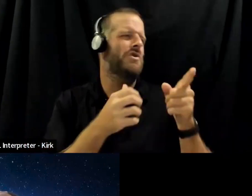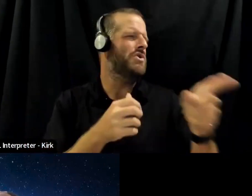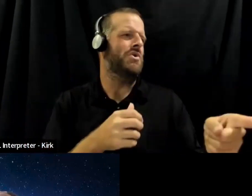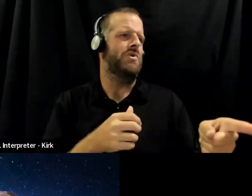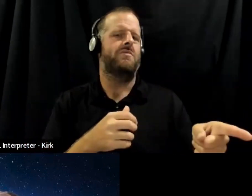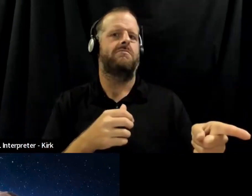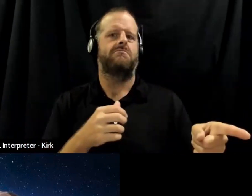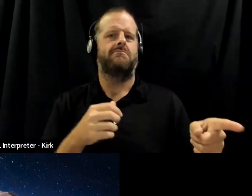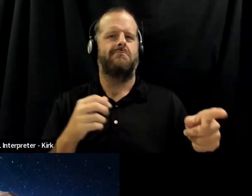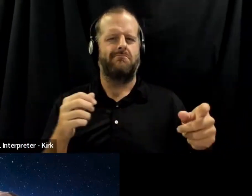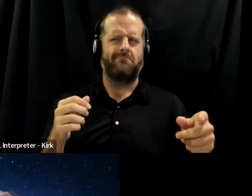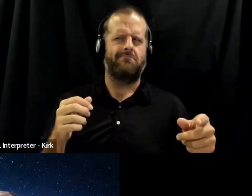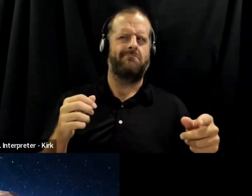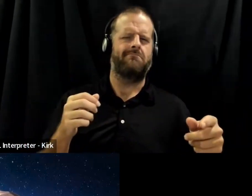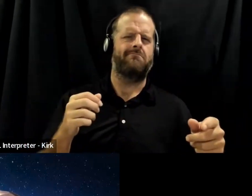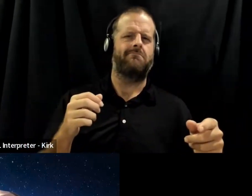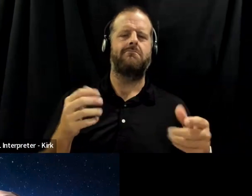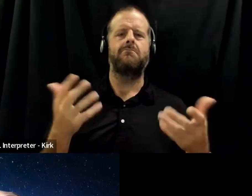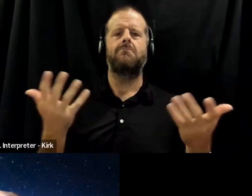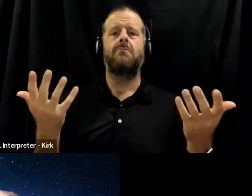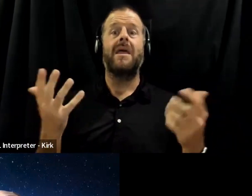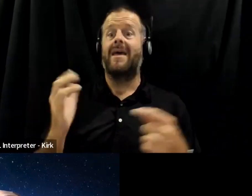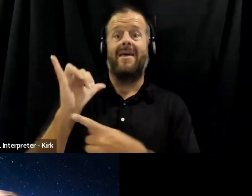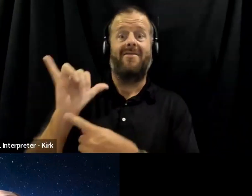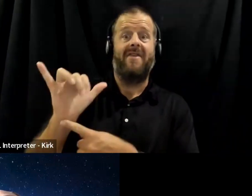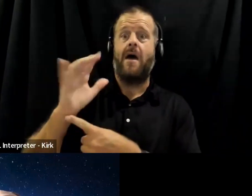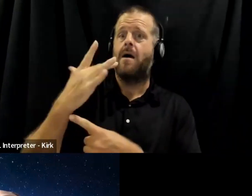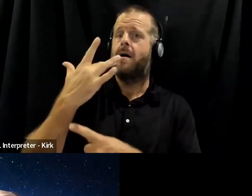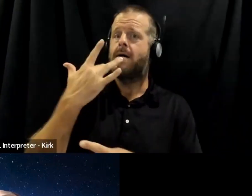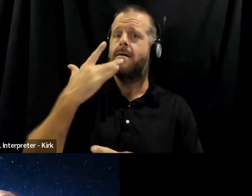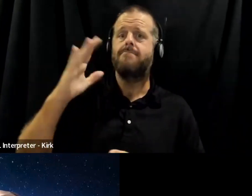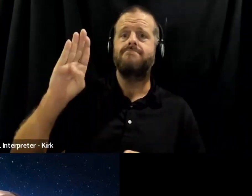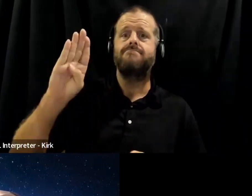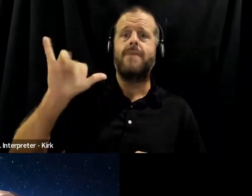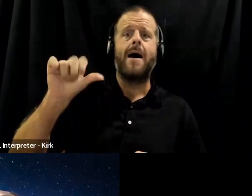can do about the bias of others directly.